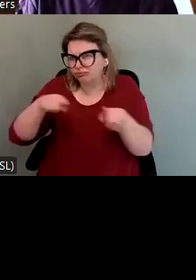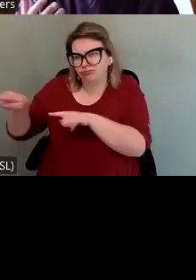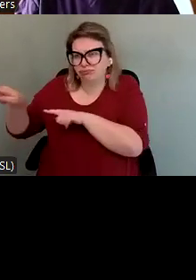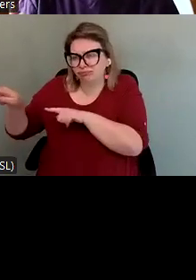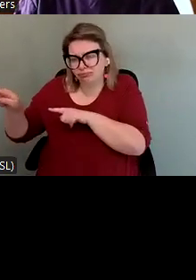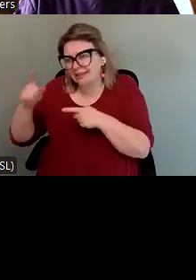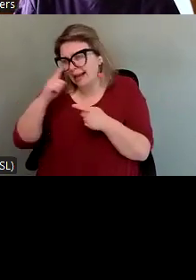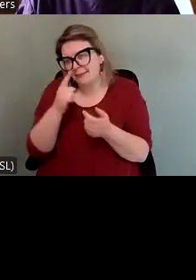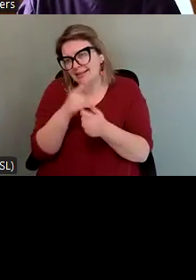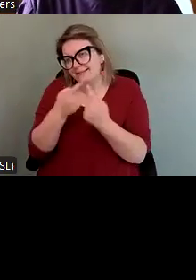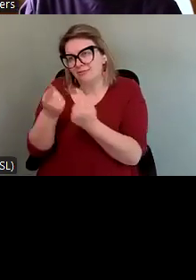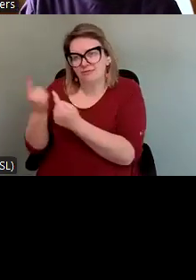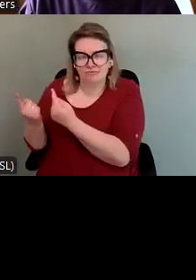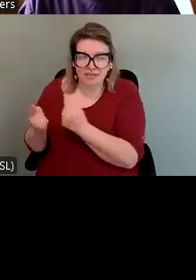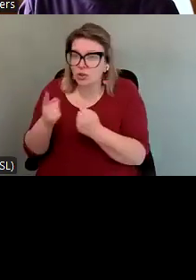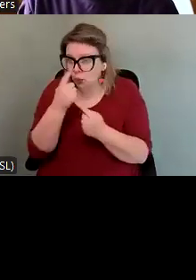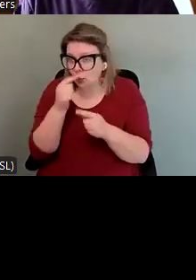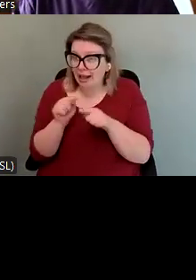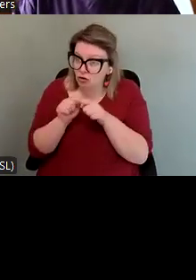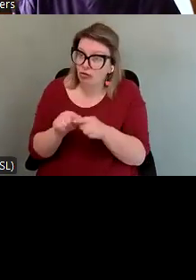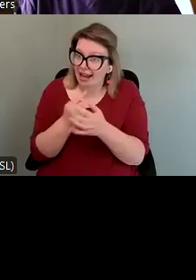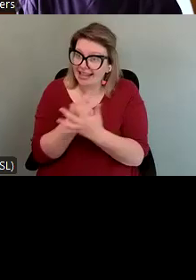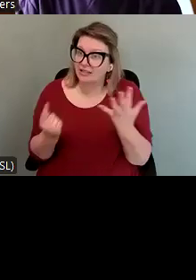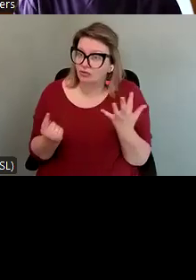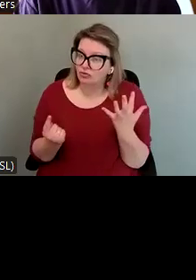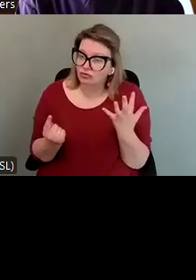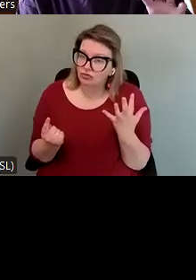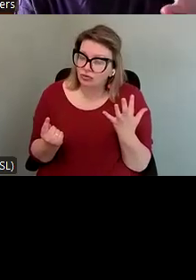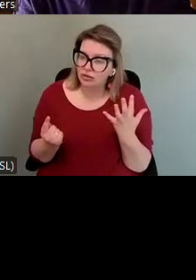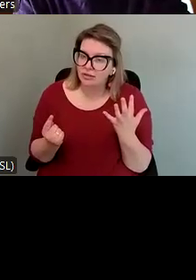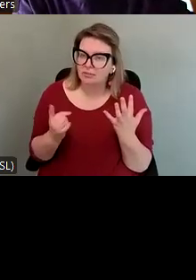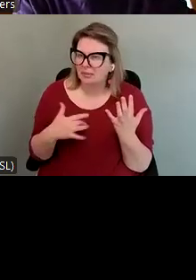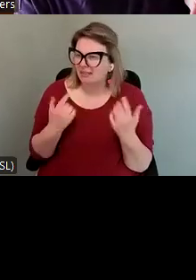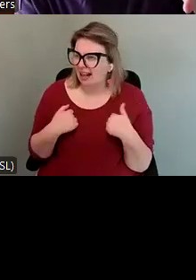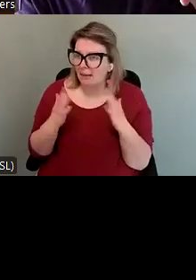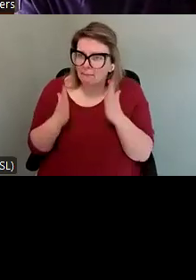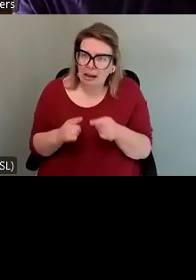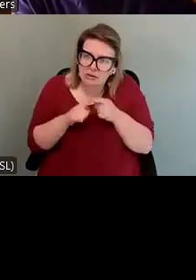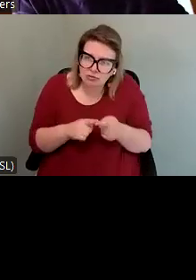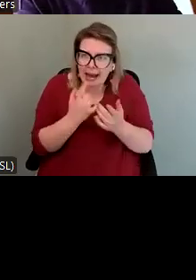to set up tracking for each of those objectives. Don't feel like you have to have a ticketing system